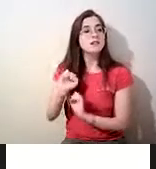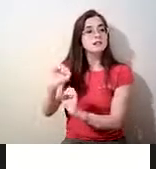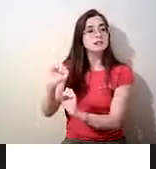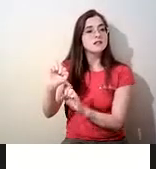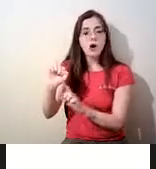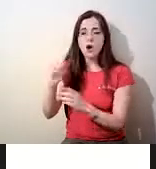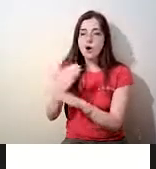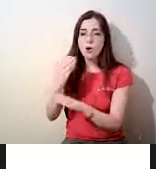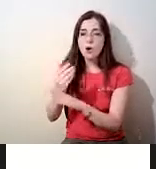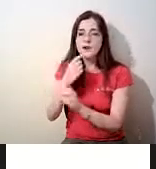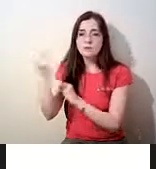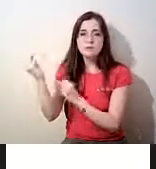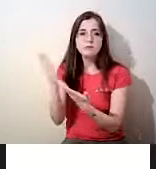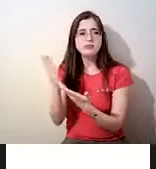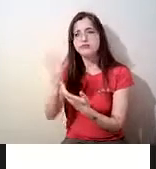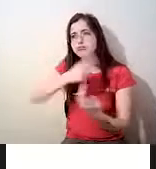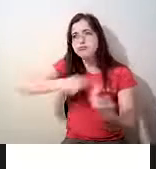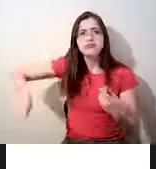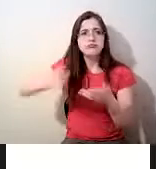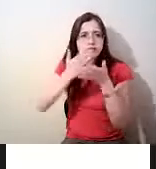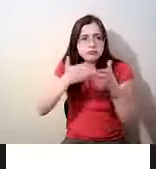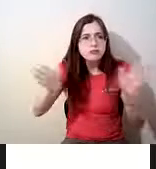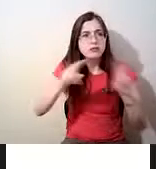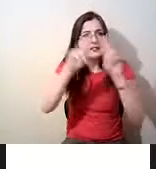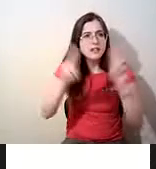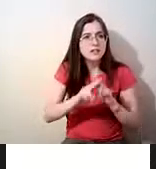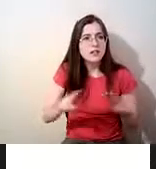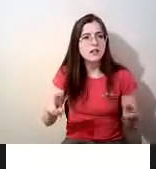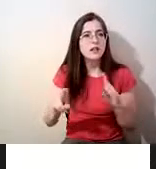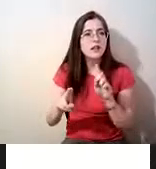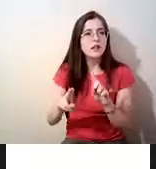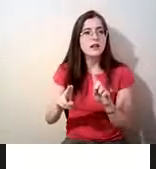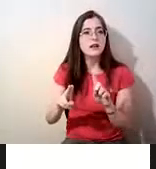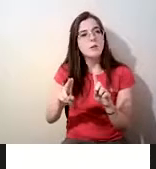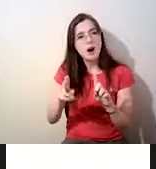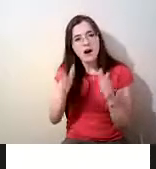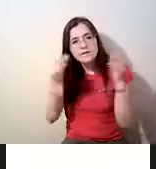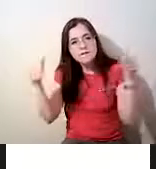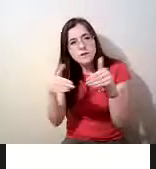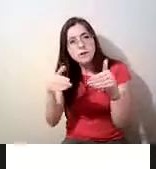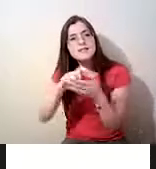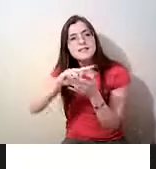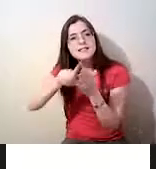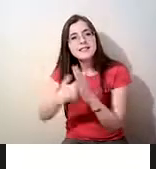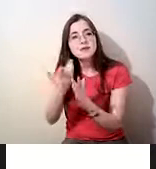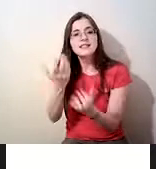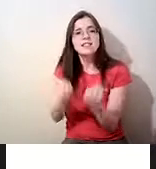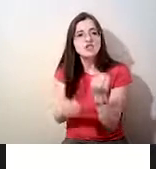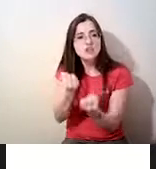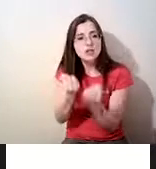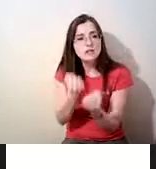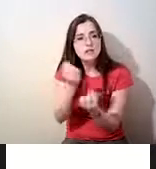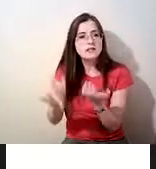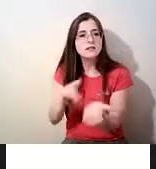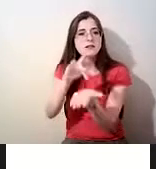been presented widely internationally and centers disability justice as anti-colonial